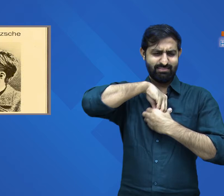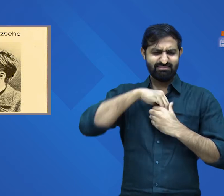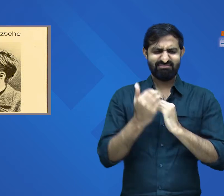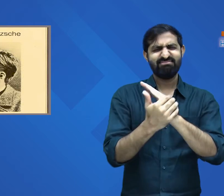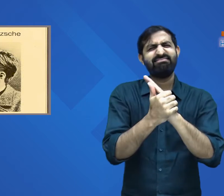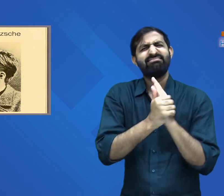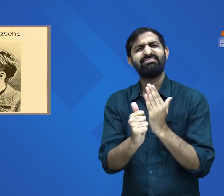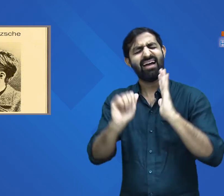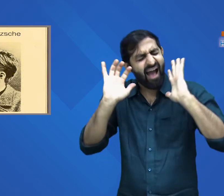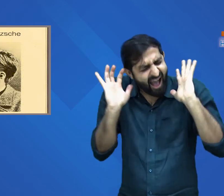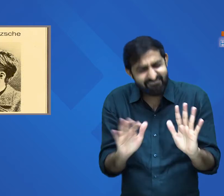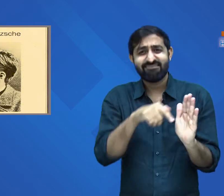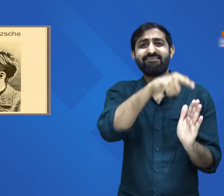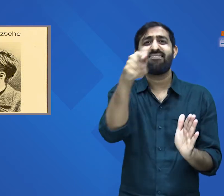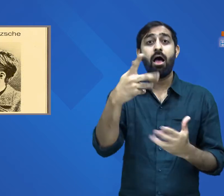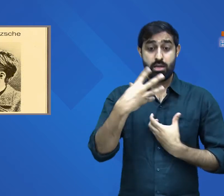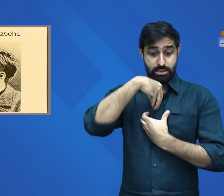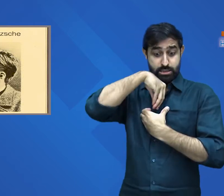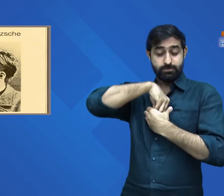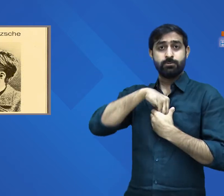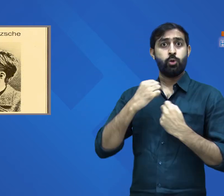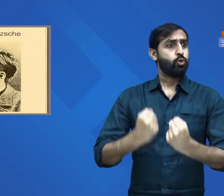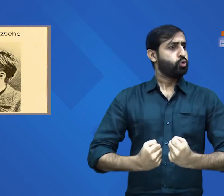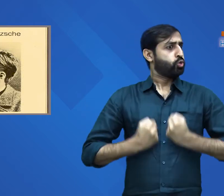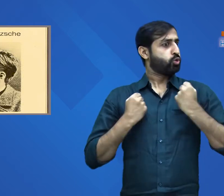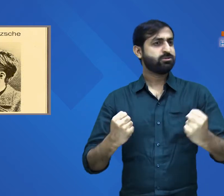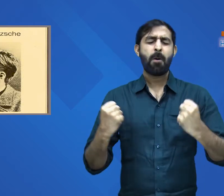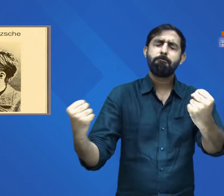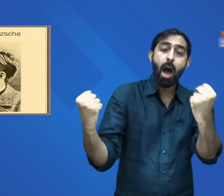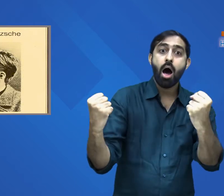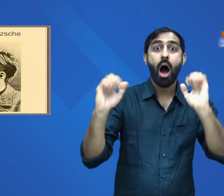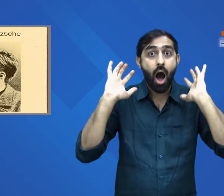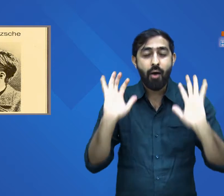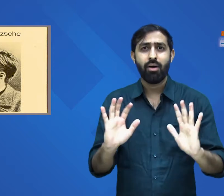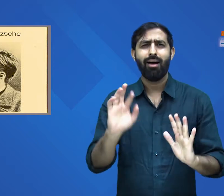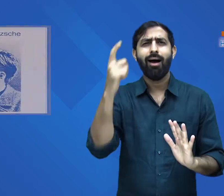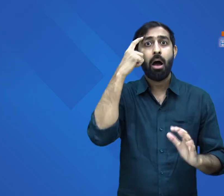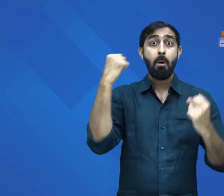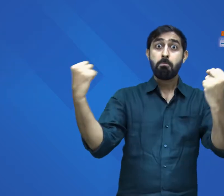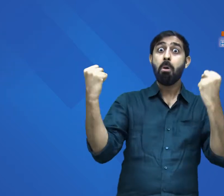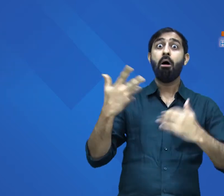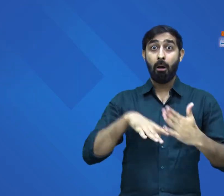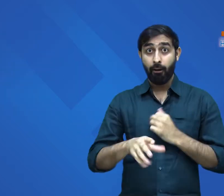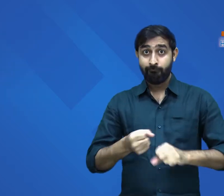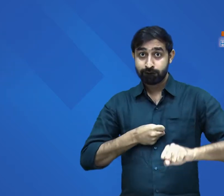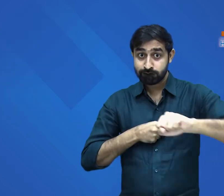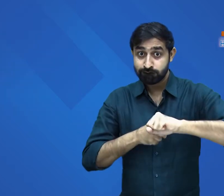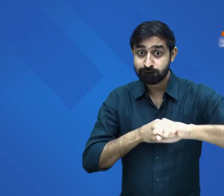It means that wisdom has come from great masters. It is not the strength of leaders